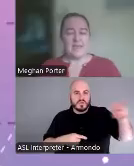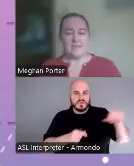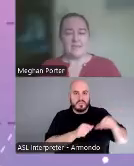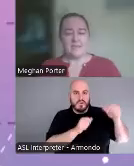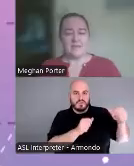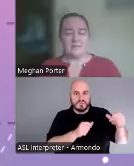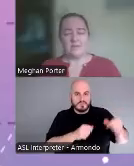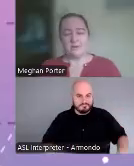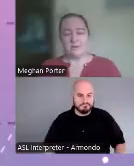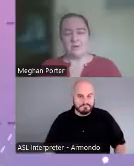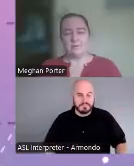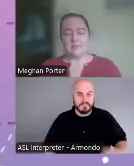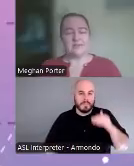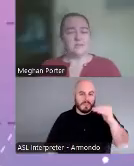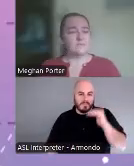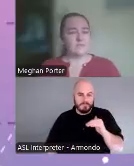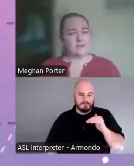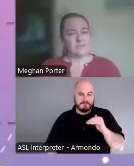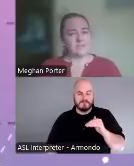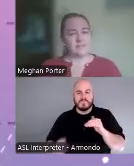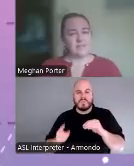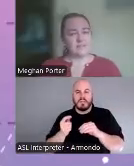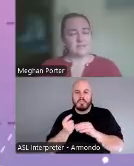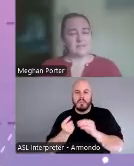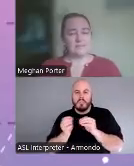And then there were slightly over 1,000 likes,